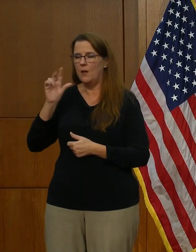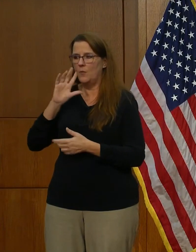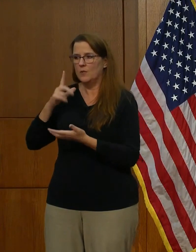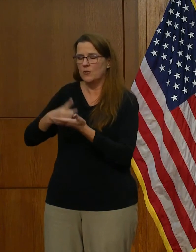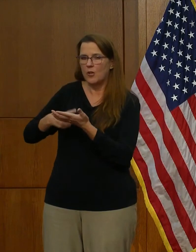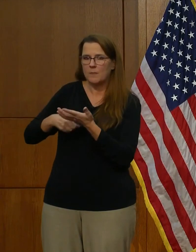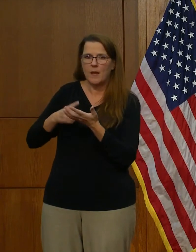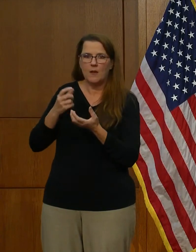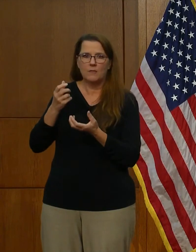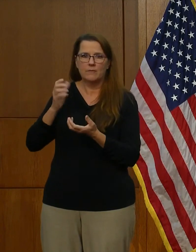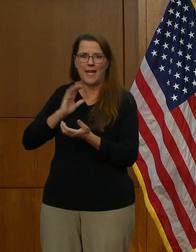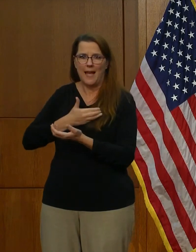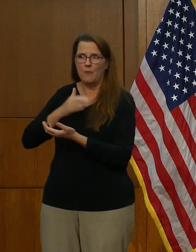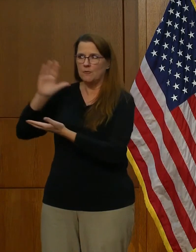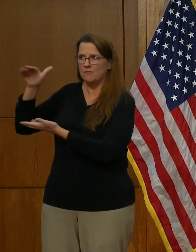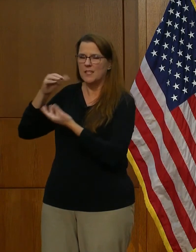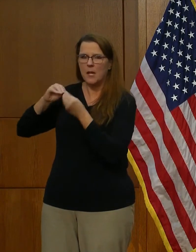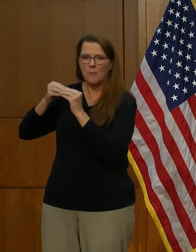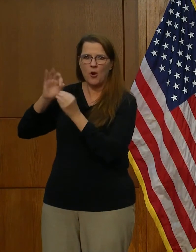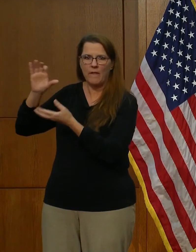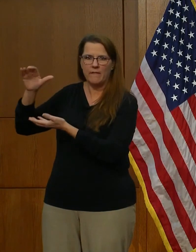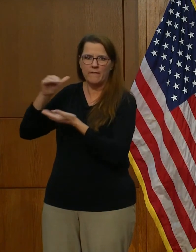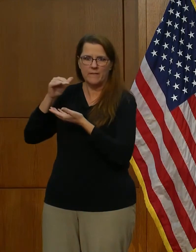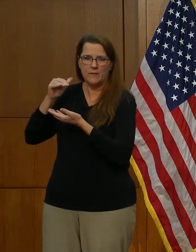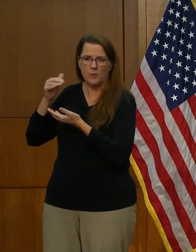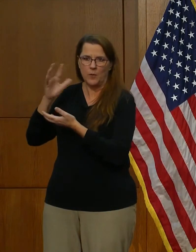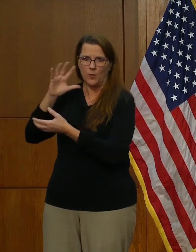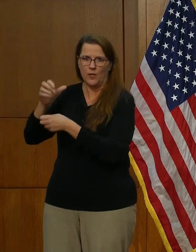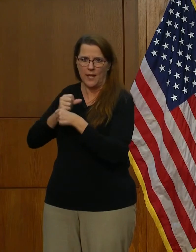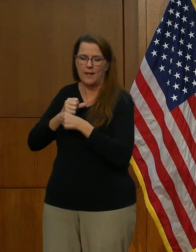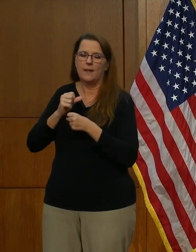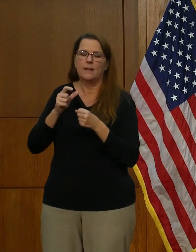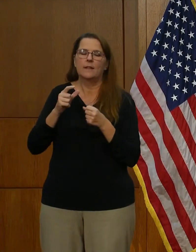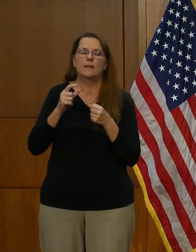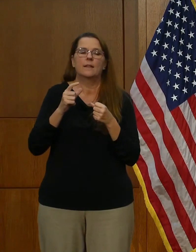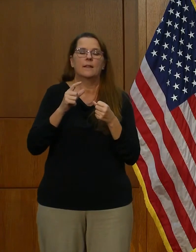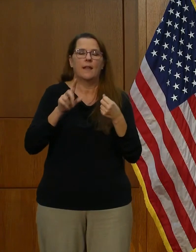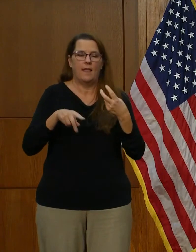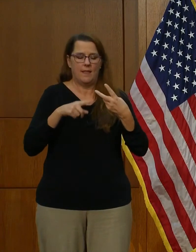TALK ABOUT THE SUPPLY AND WHAT WE CAN EXPECT. OVER THE NEXT